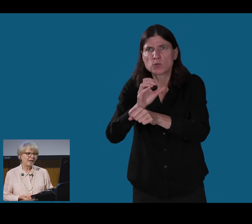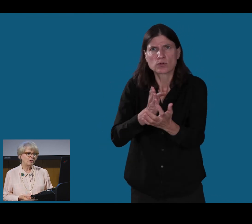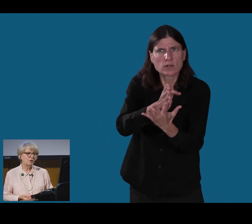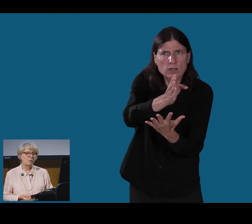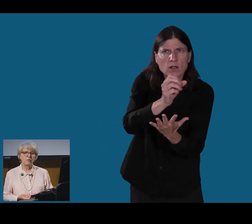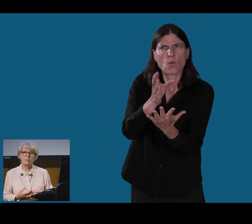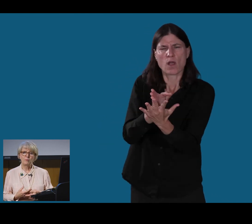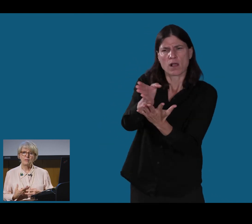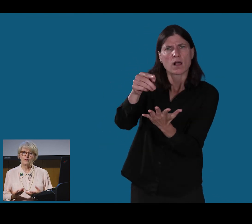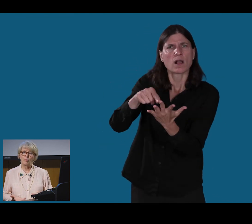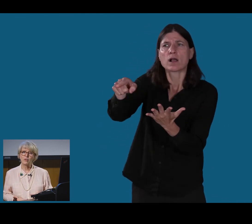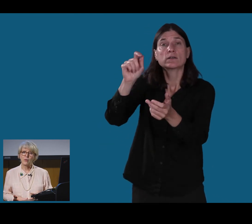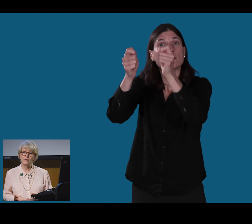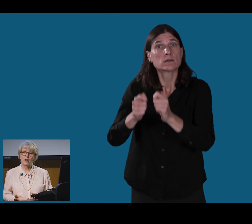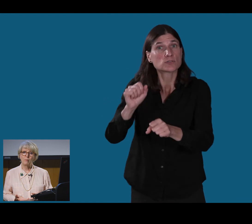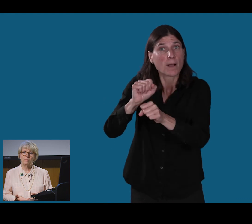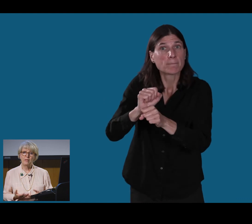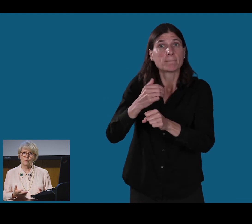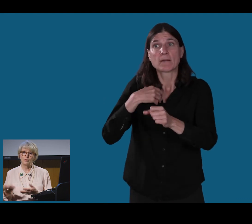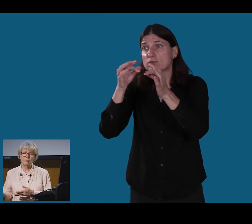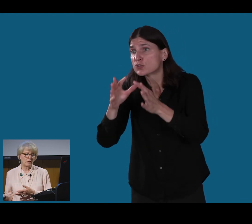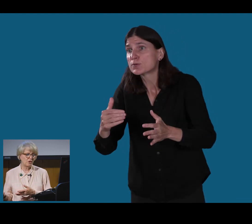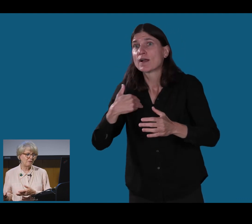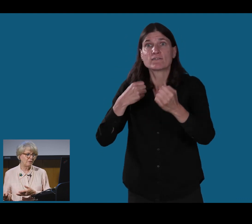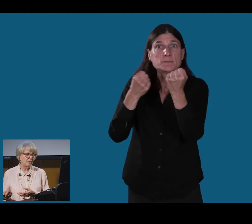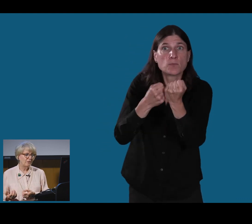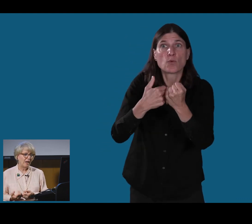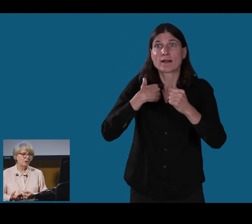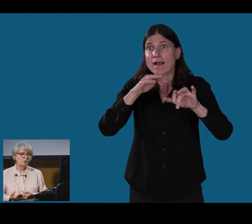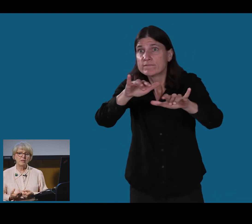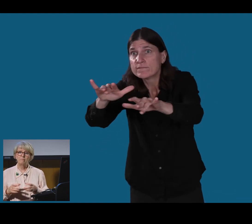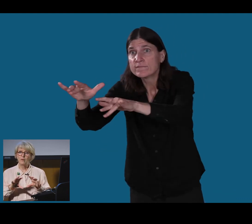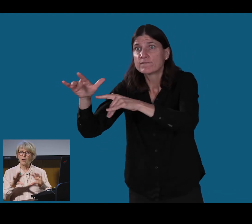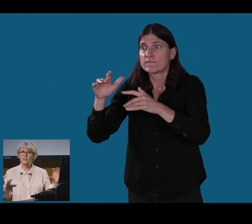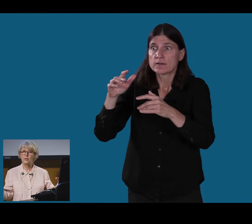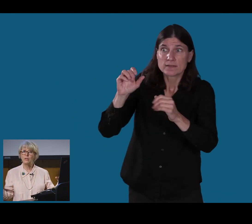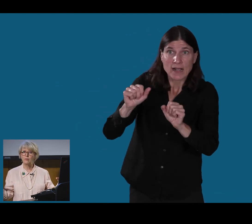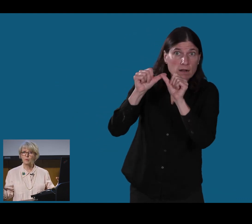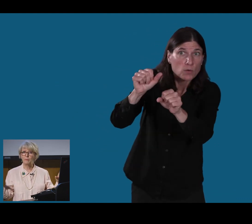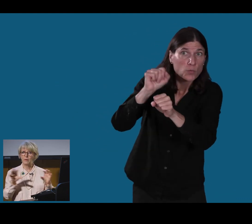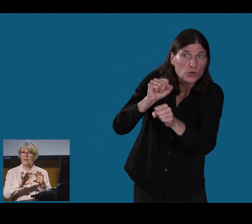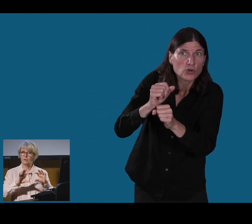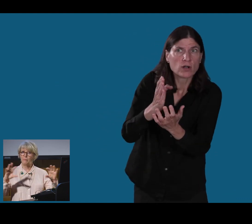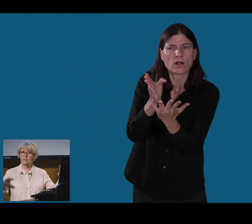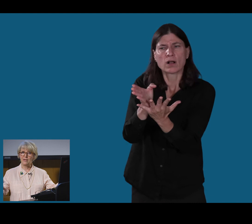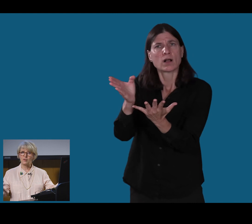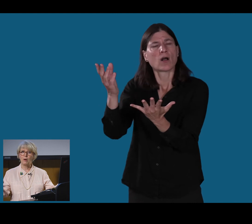I could look at whether people need supports on the job in order to function. I could look at their continuity of employment- are they able to maintain a job